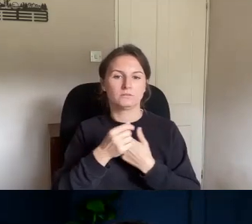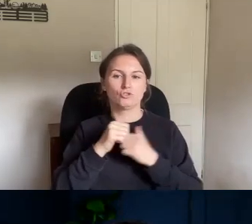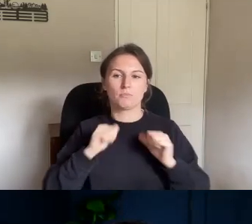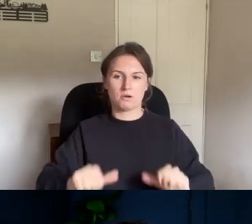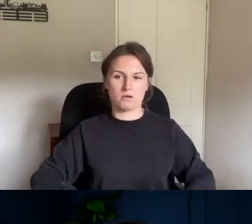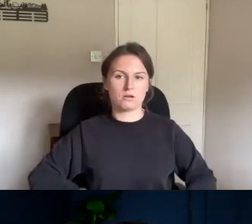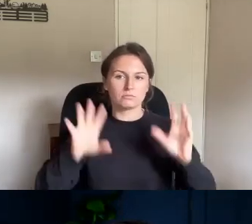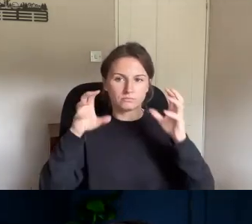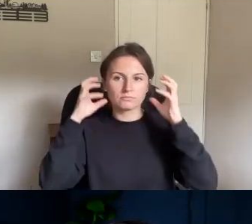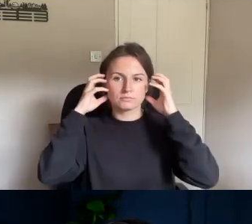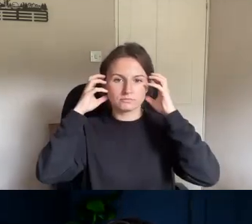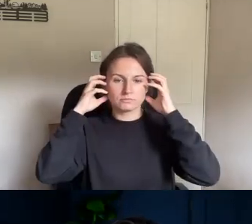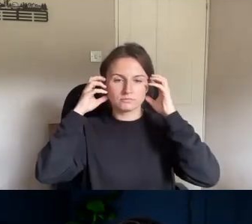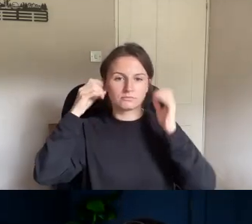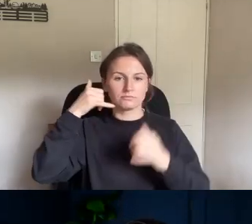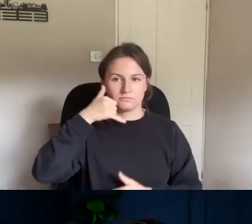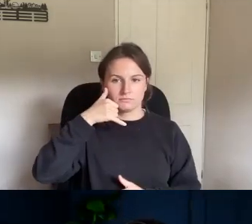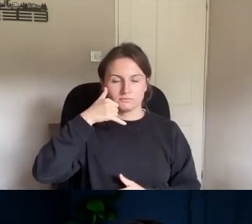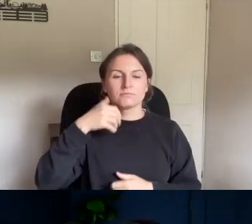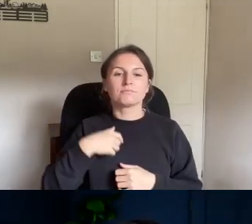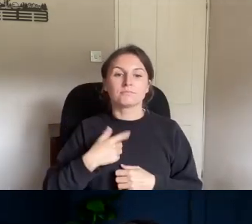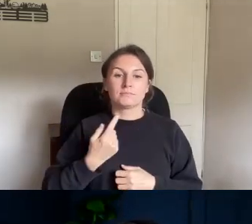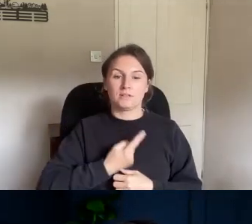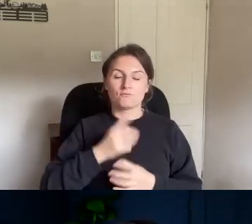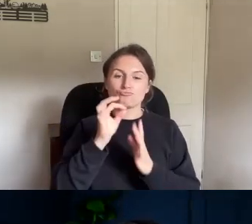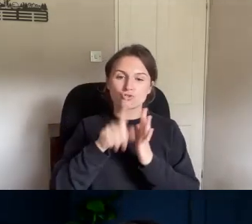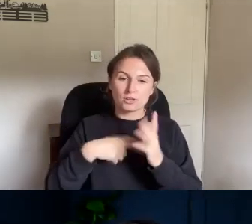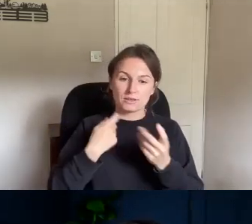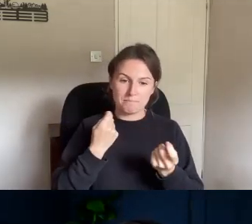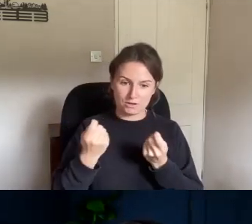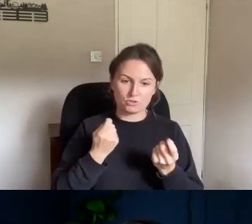and I am the project manager for the Digital Cultural Network.